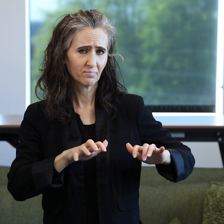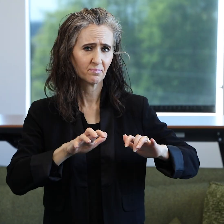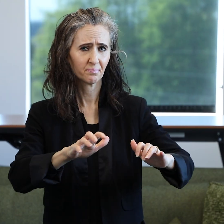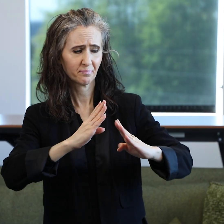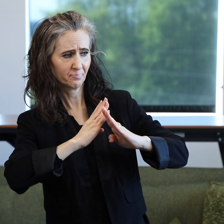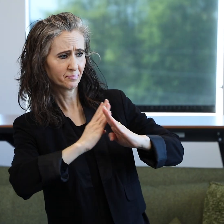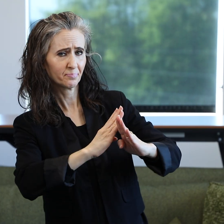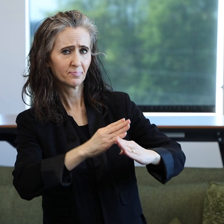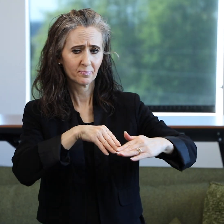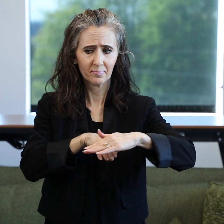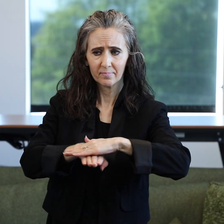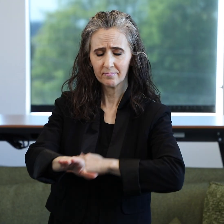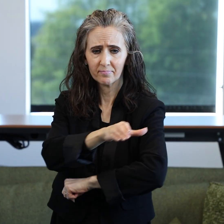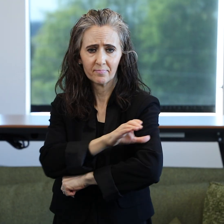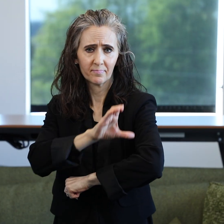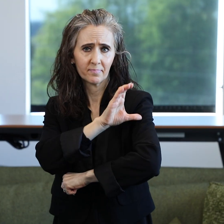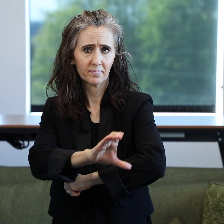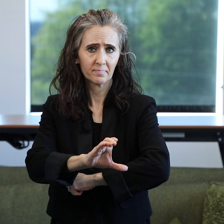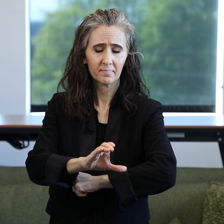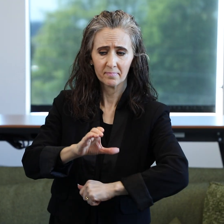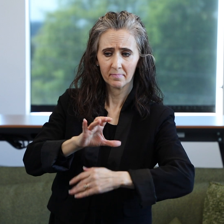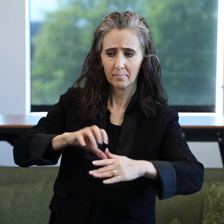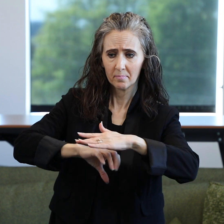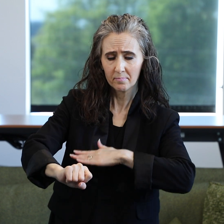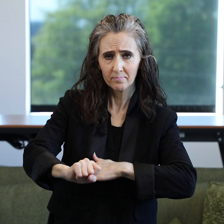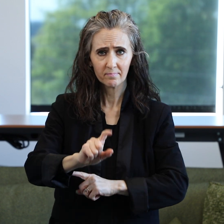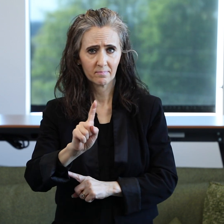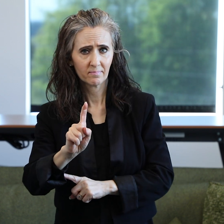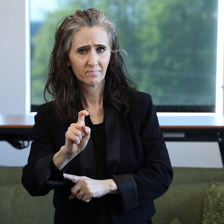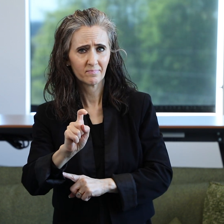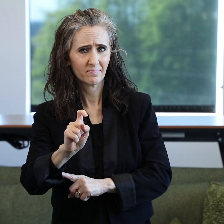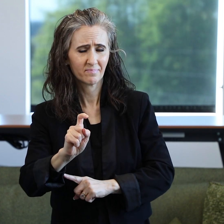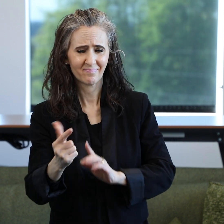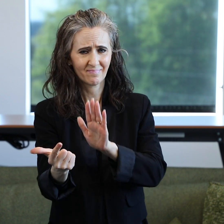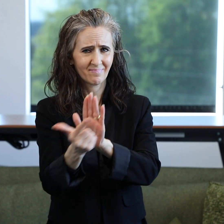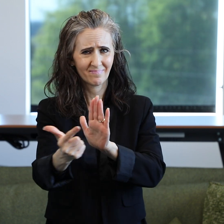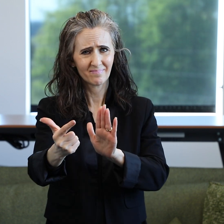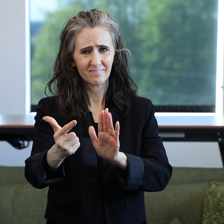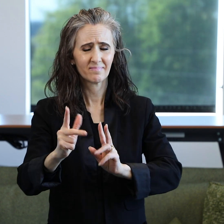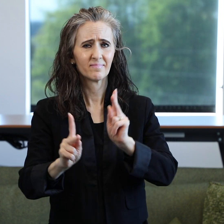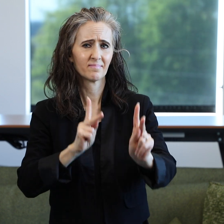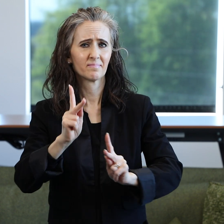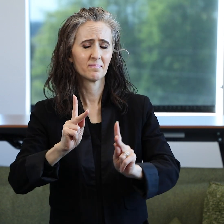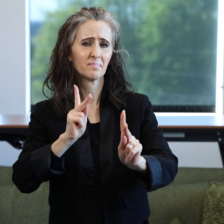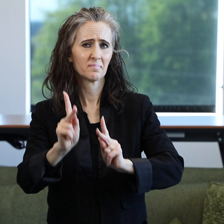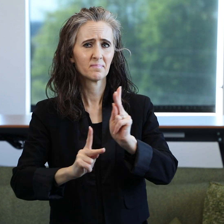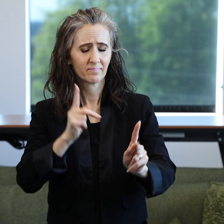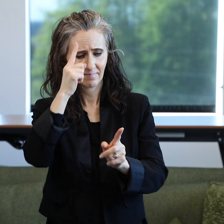from going to a place where you can get medical care, including abortion care. For example, if you see protesters outside a clinic,